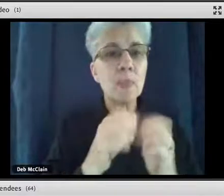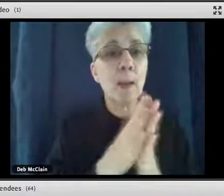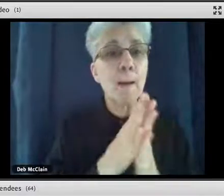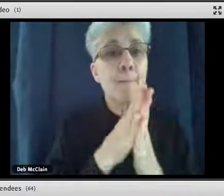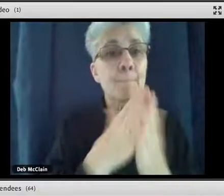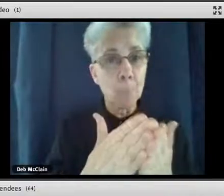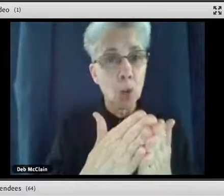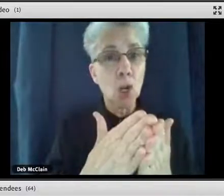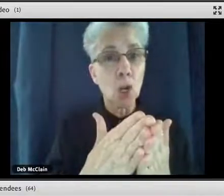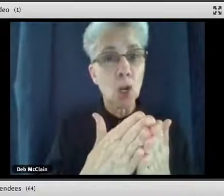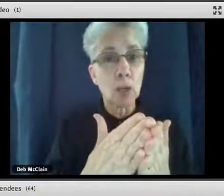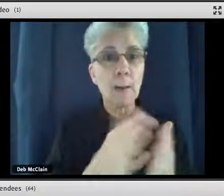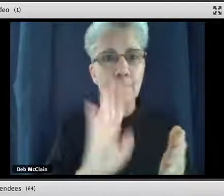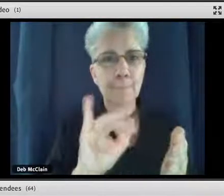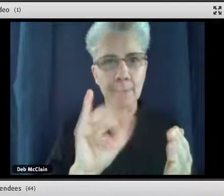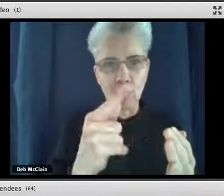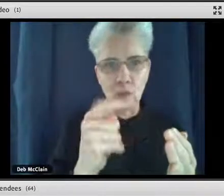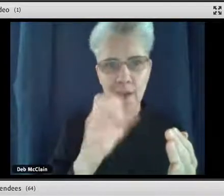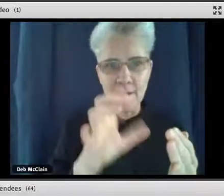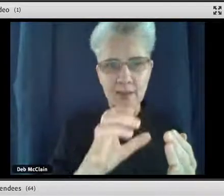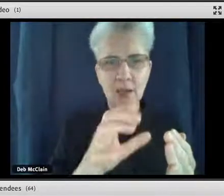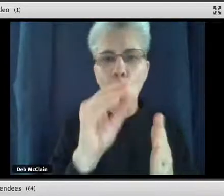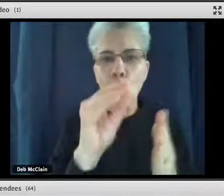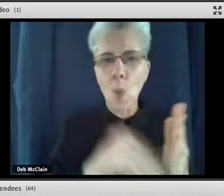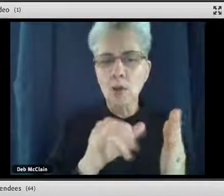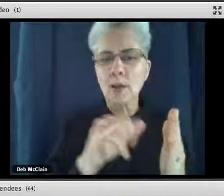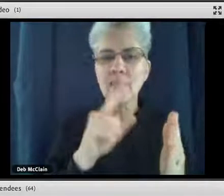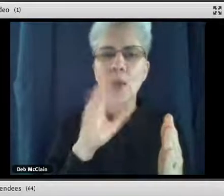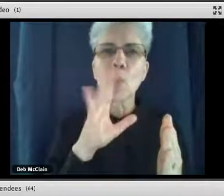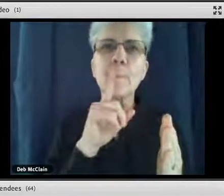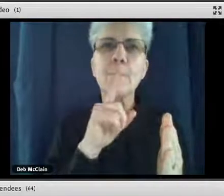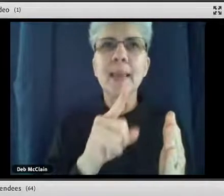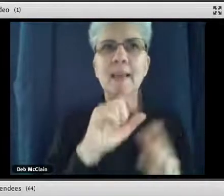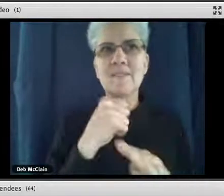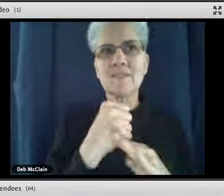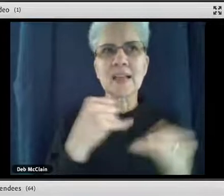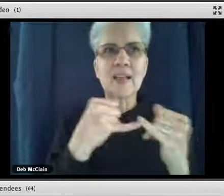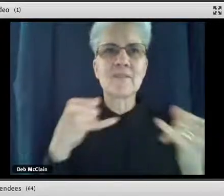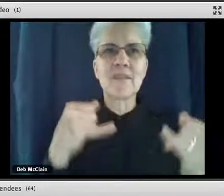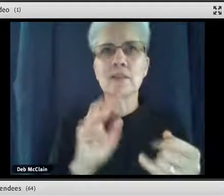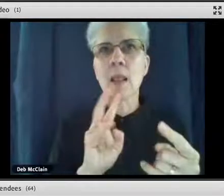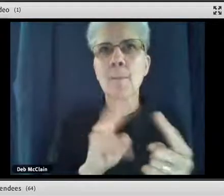with the book bibliographic record and there are going to be fixed fields